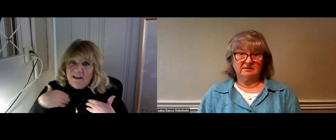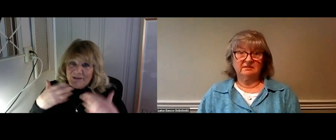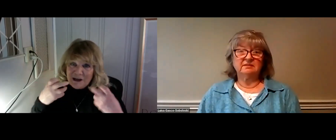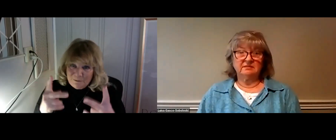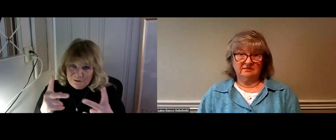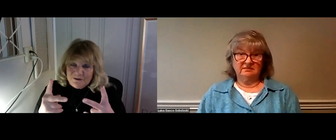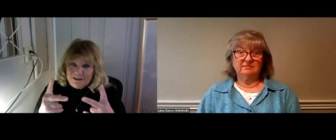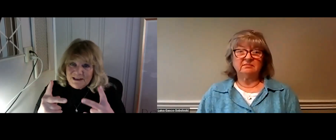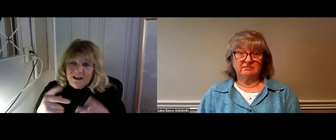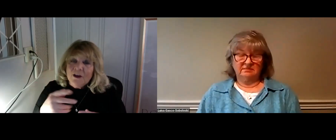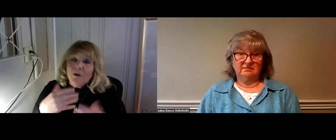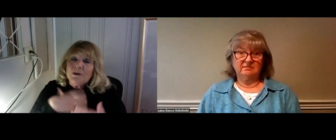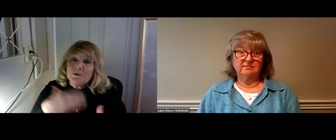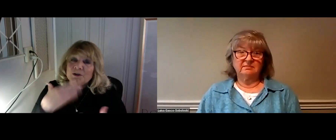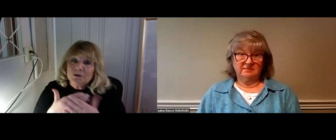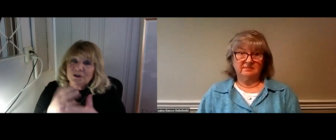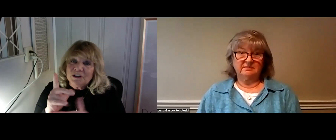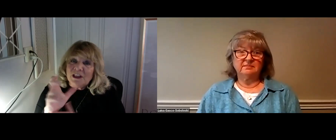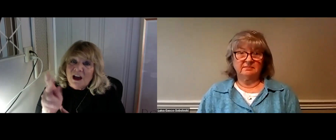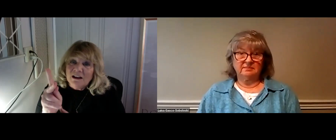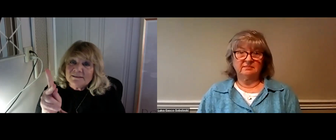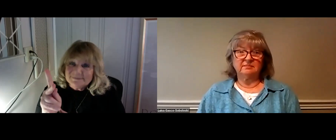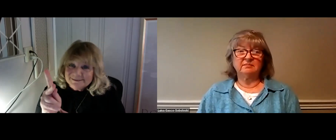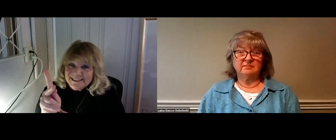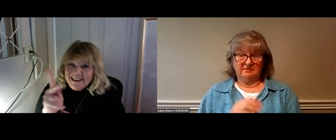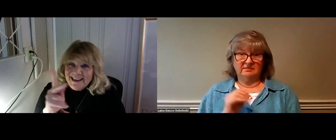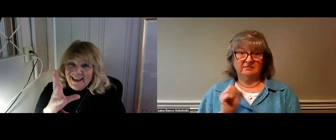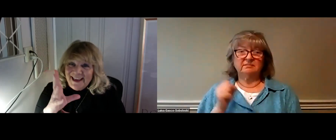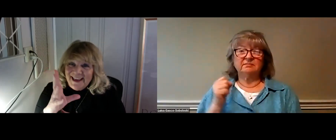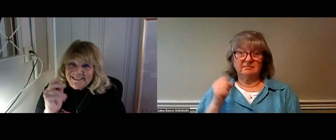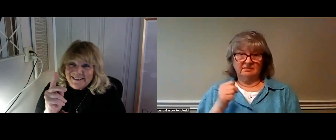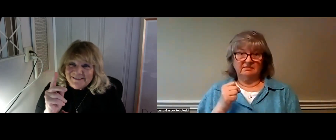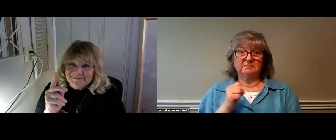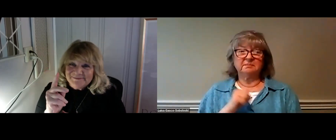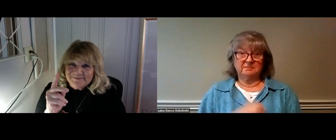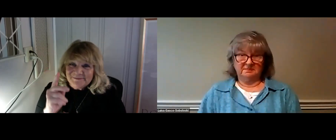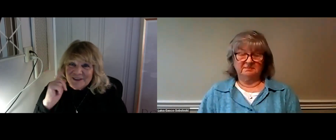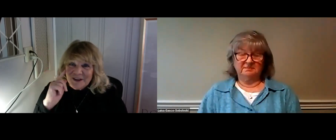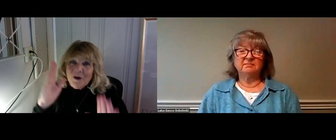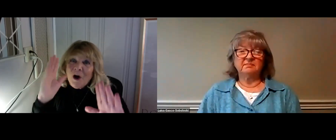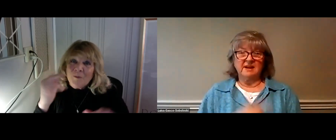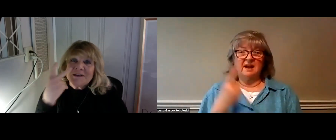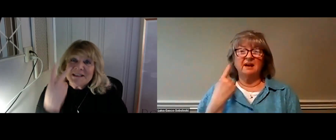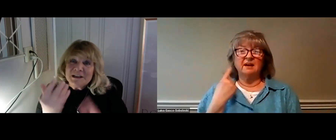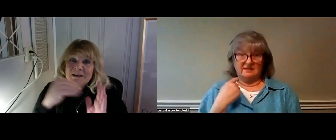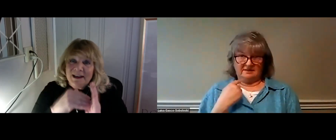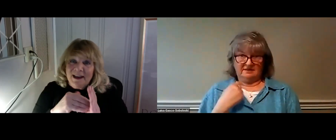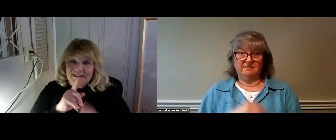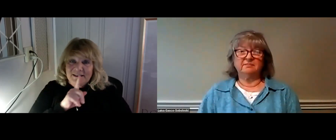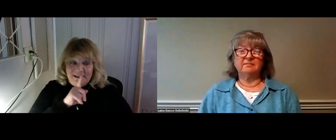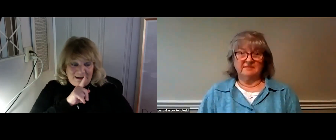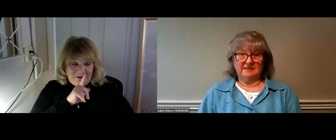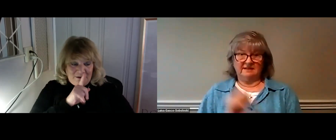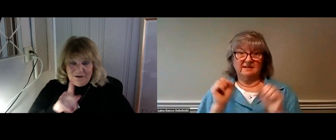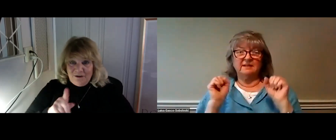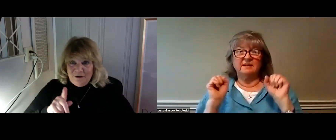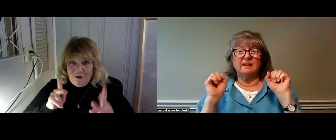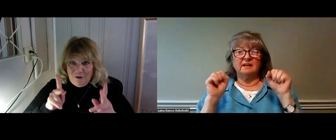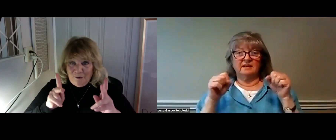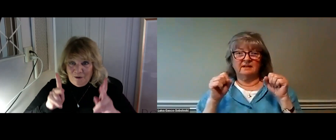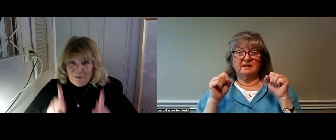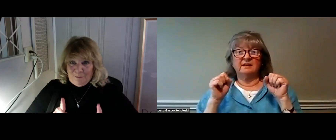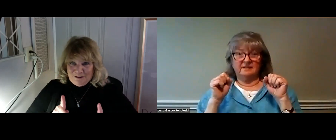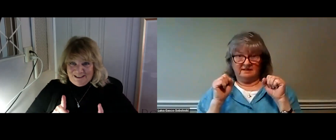to have this opportunity we wish you good luck and hope to see you again in real person